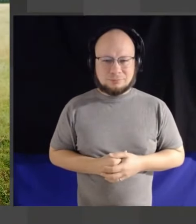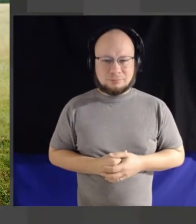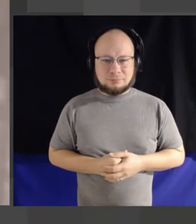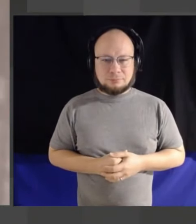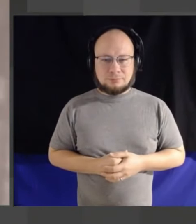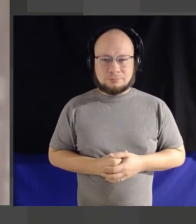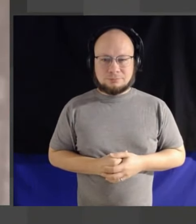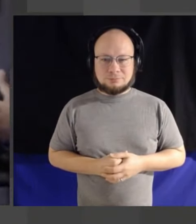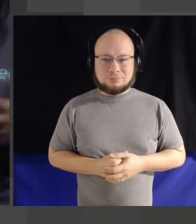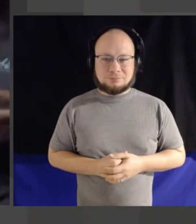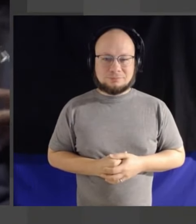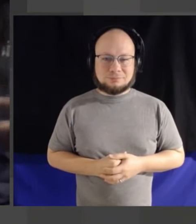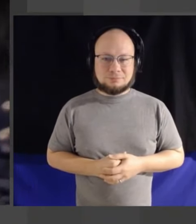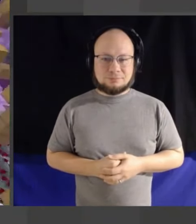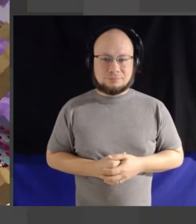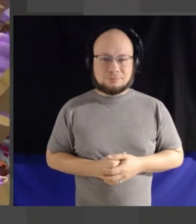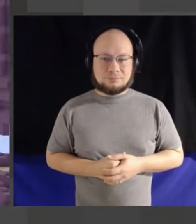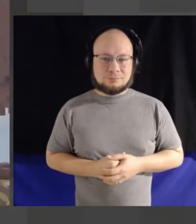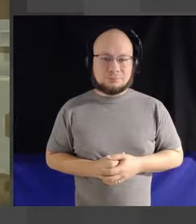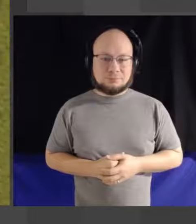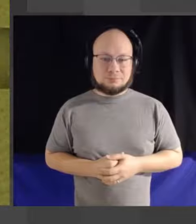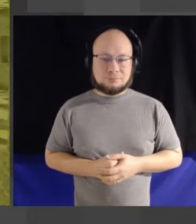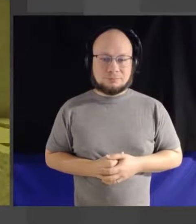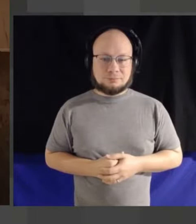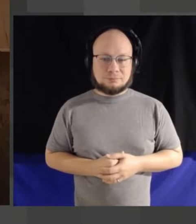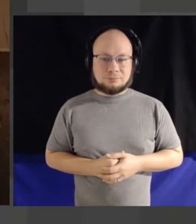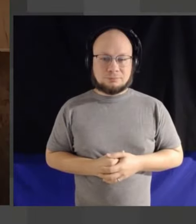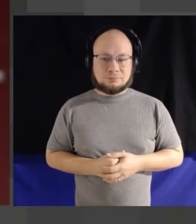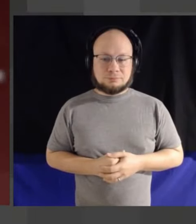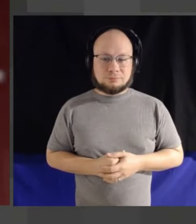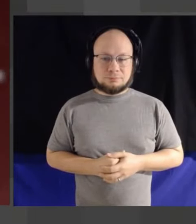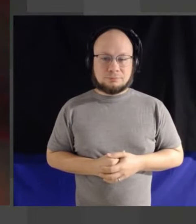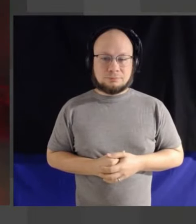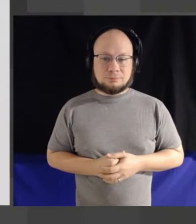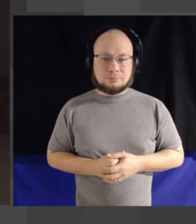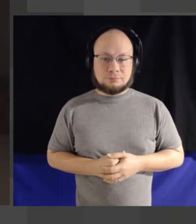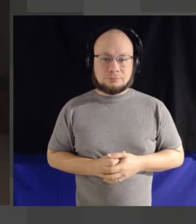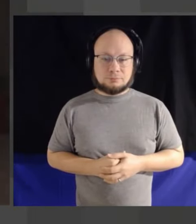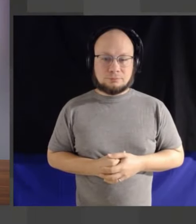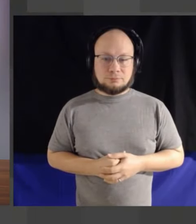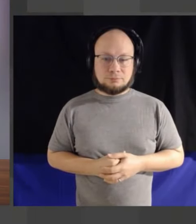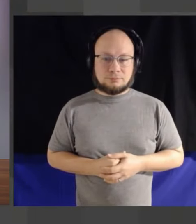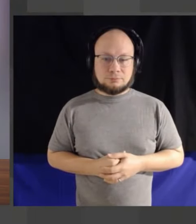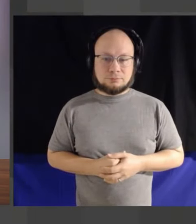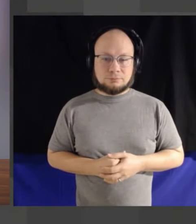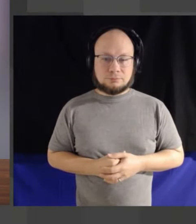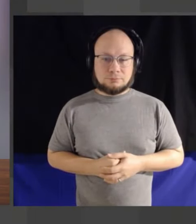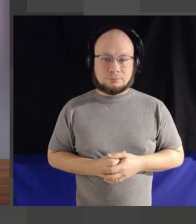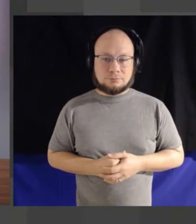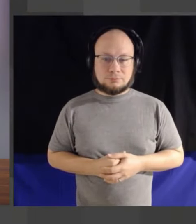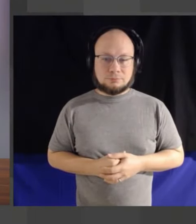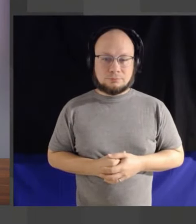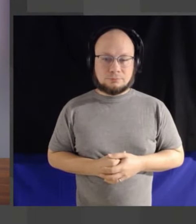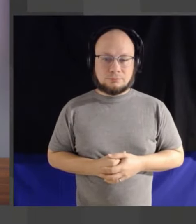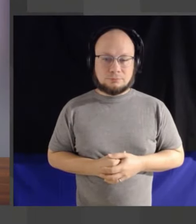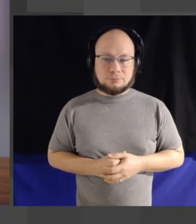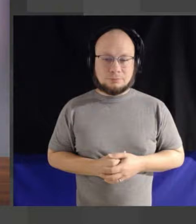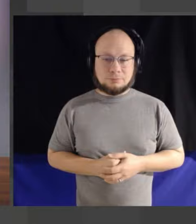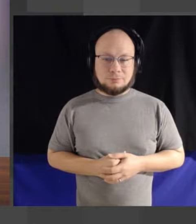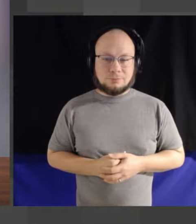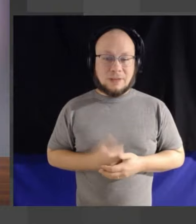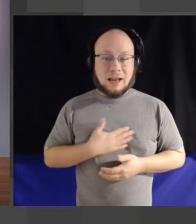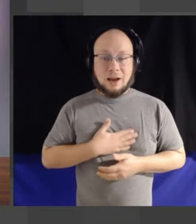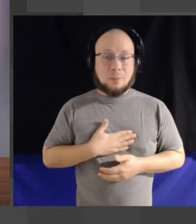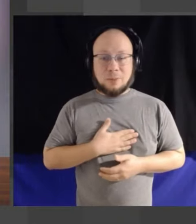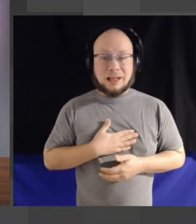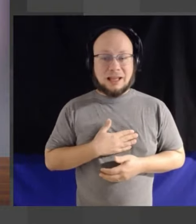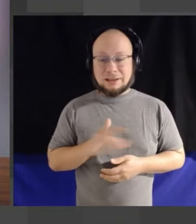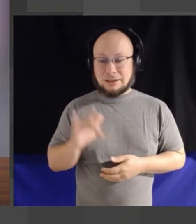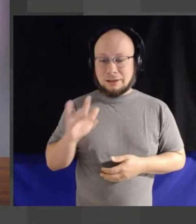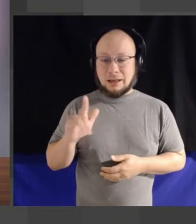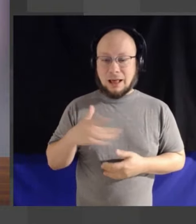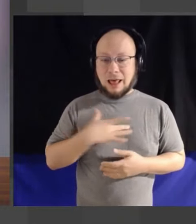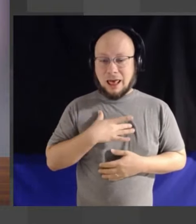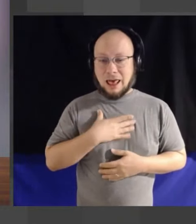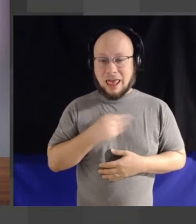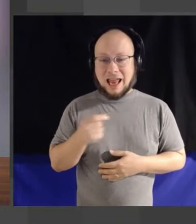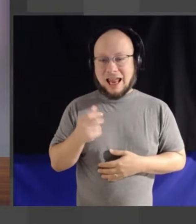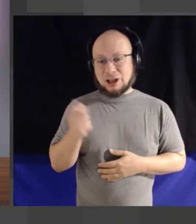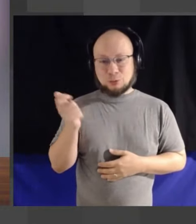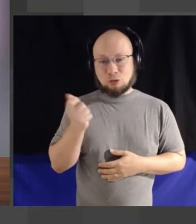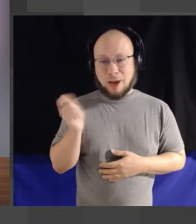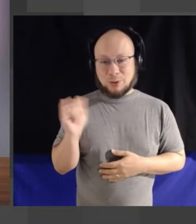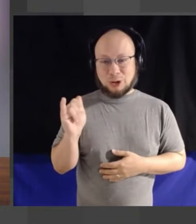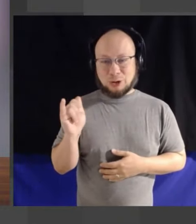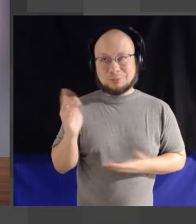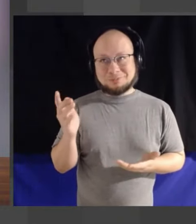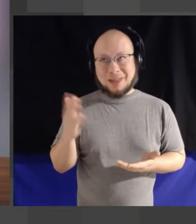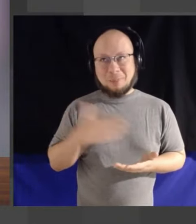PANICKING.